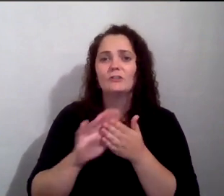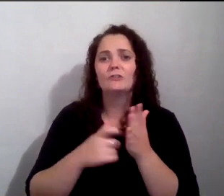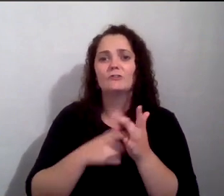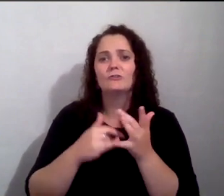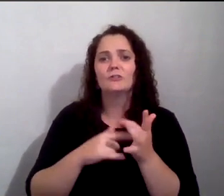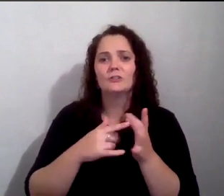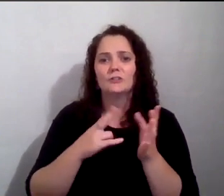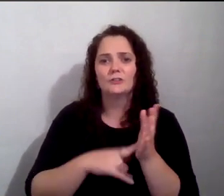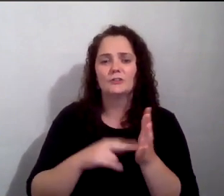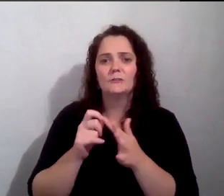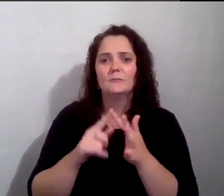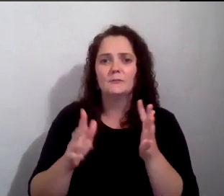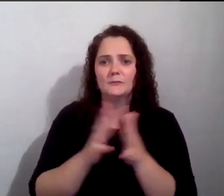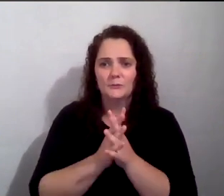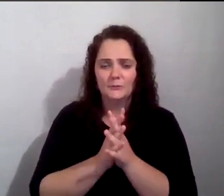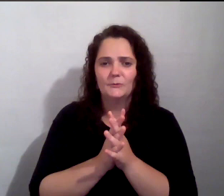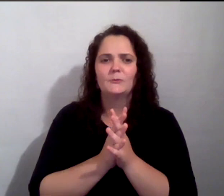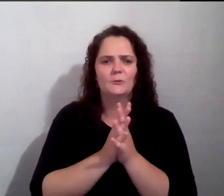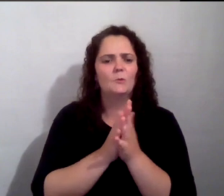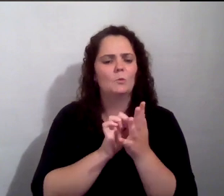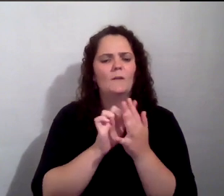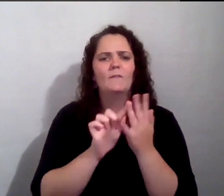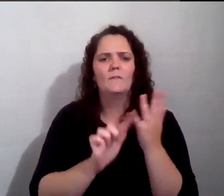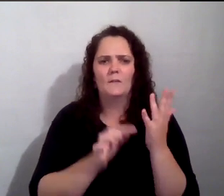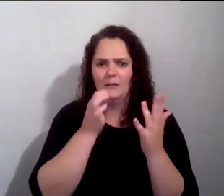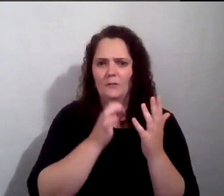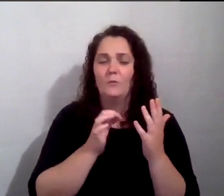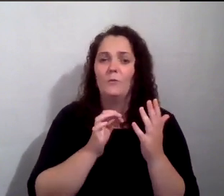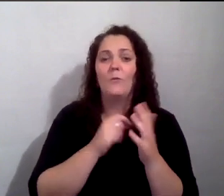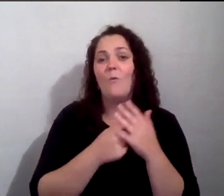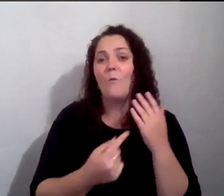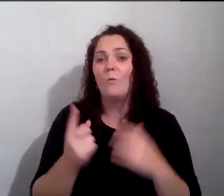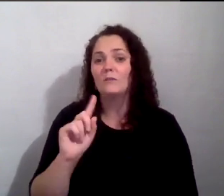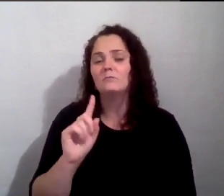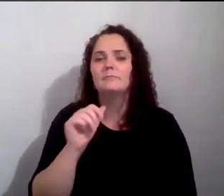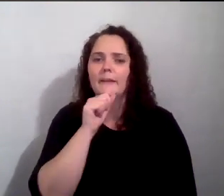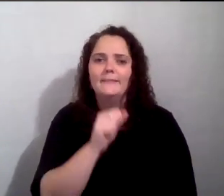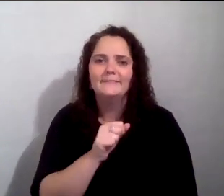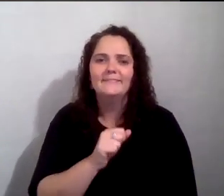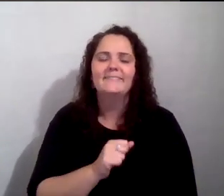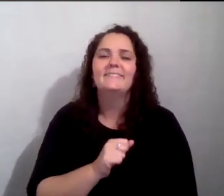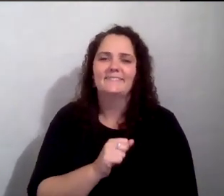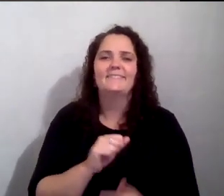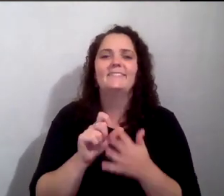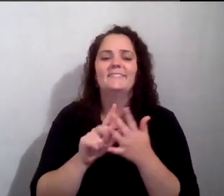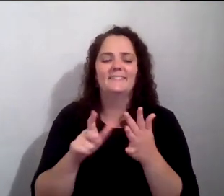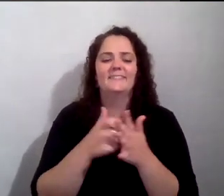and concerned that with the growing interest and popularity of abstract art that their own work was being marginalised.